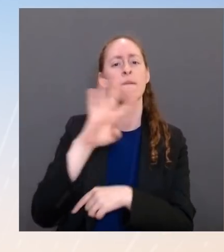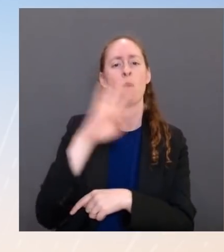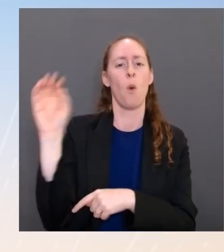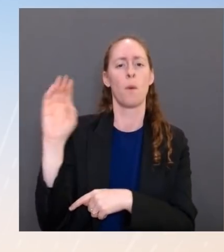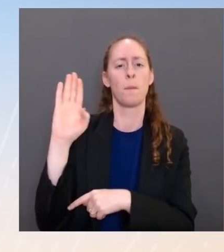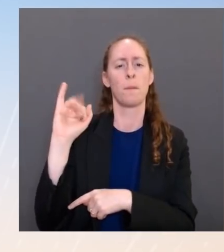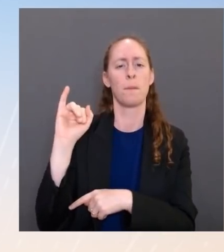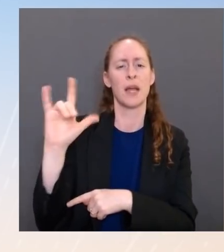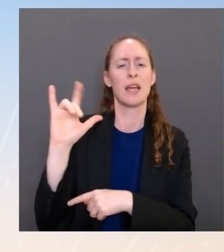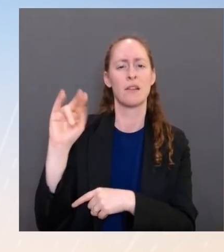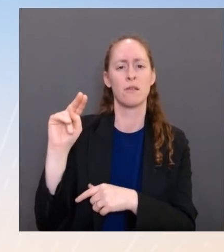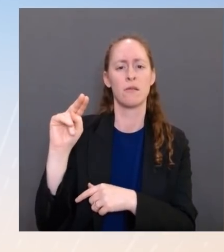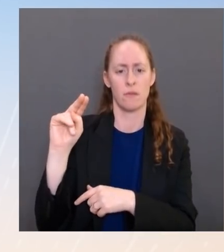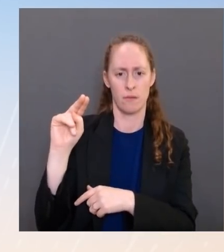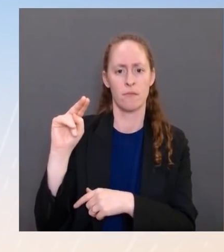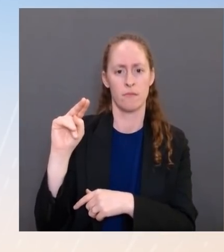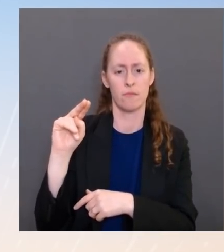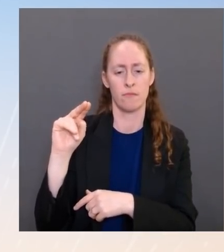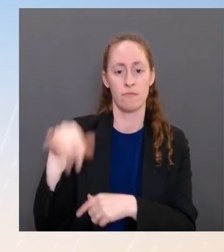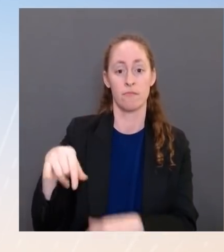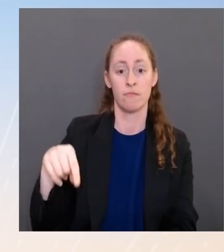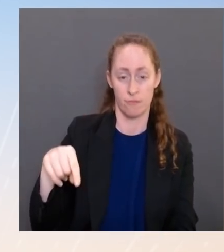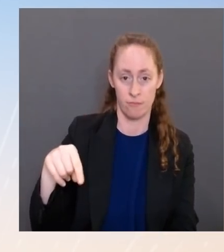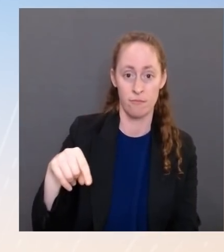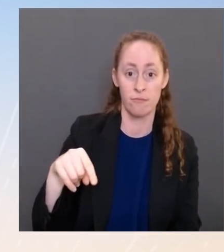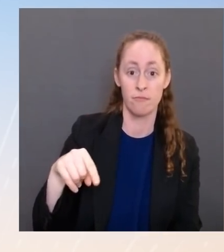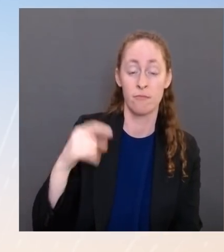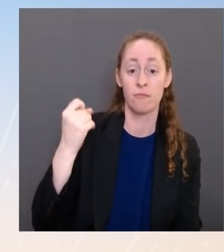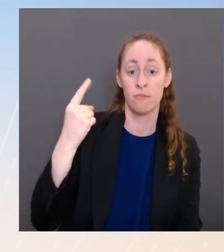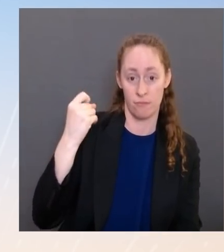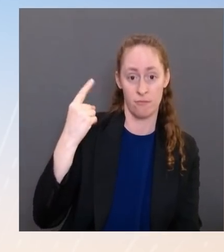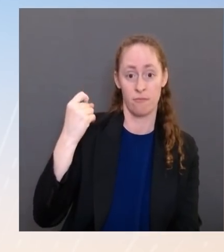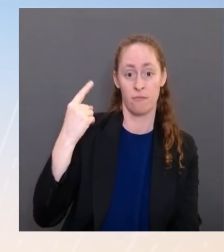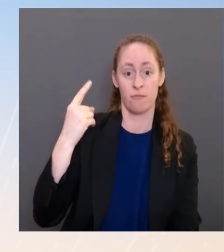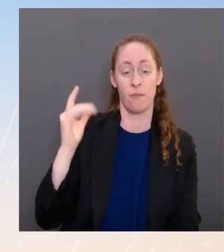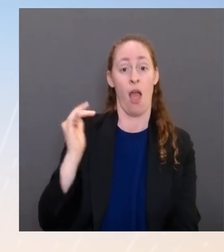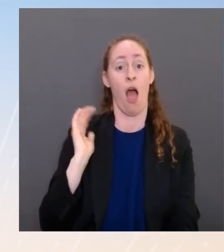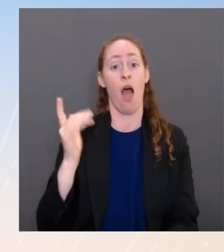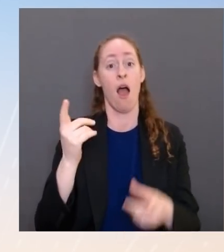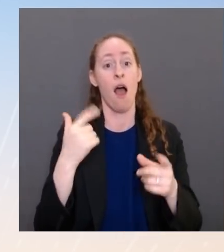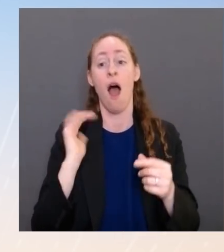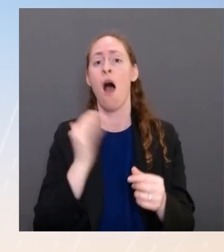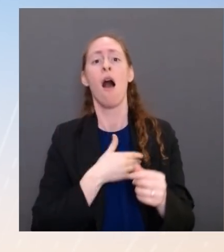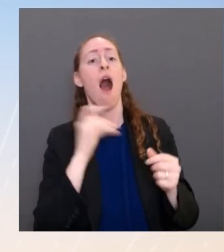So, while it has $3.4 billion more for security and humanitarian assistance, it doesn't --